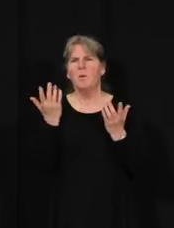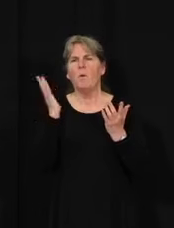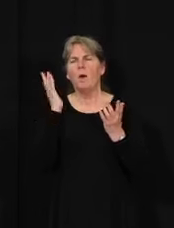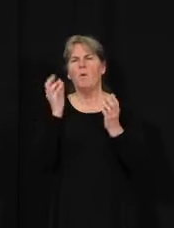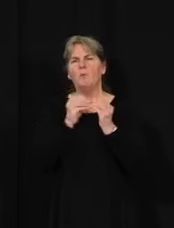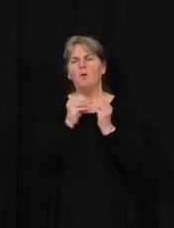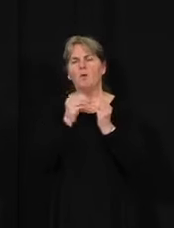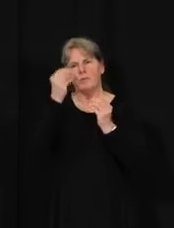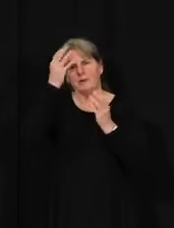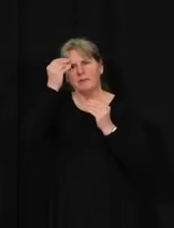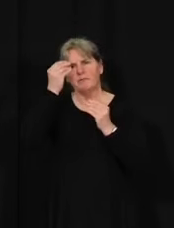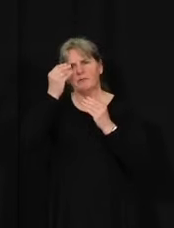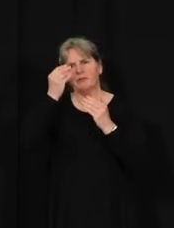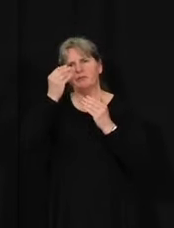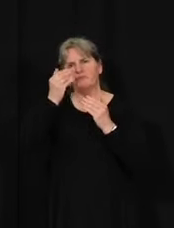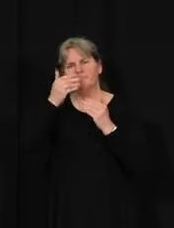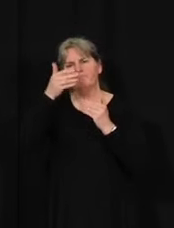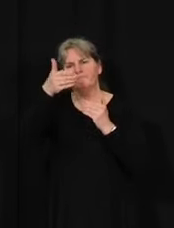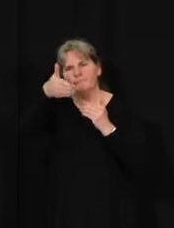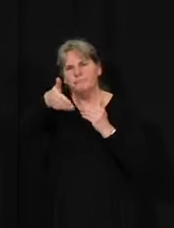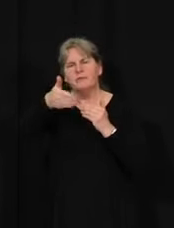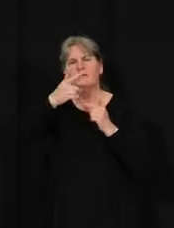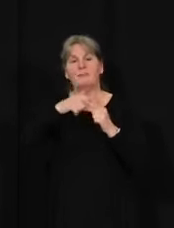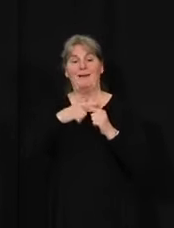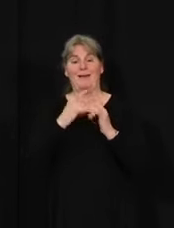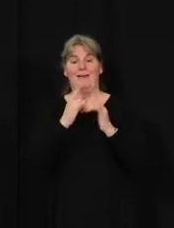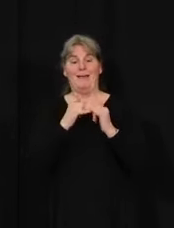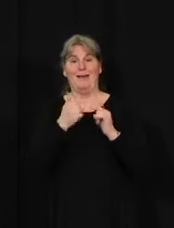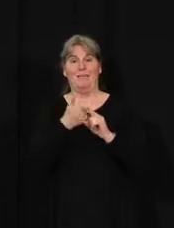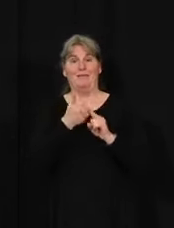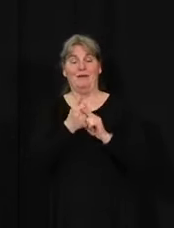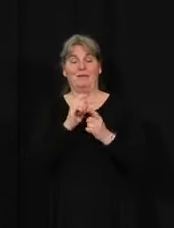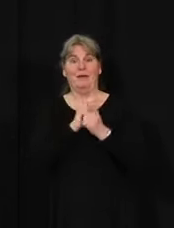We will be able to give more detail as they go but those camps that can modify their